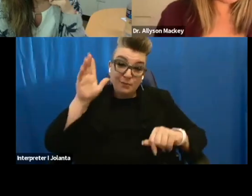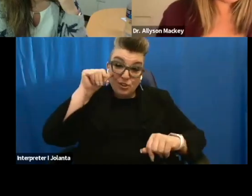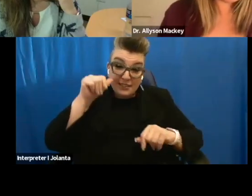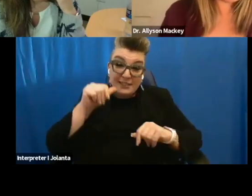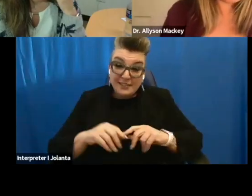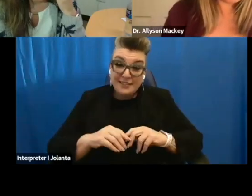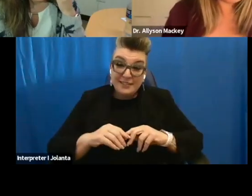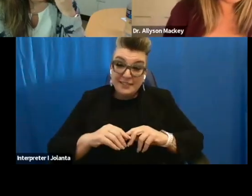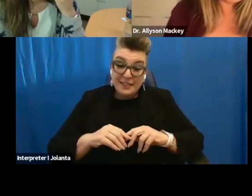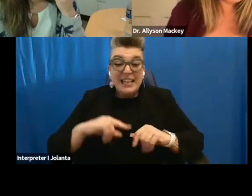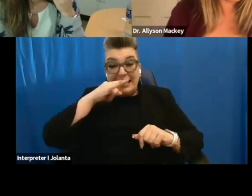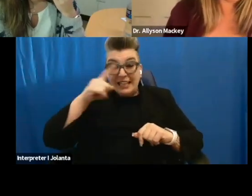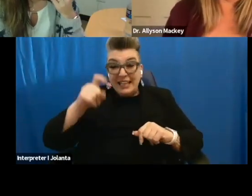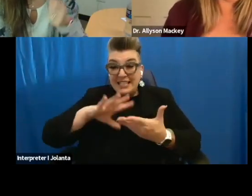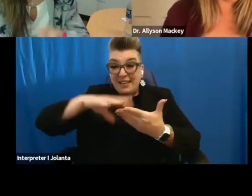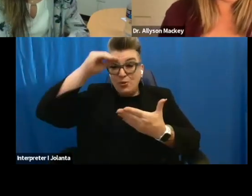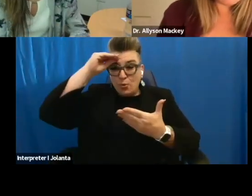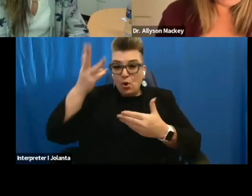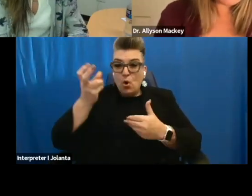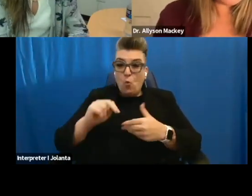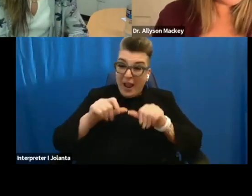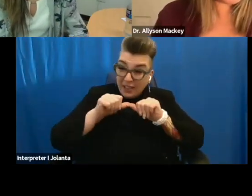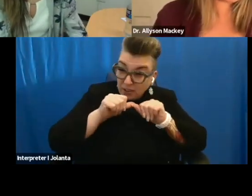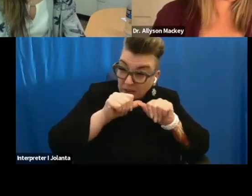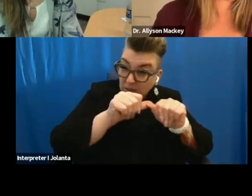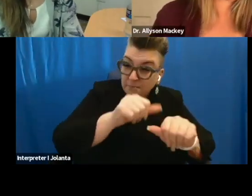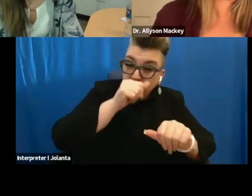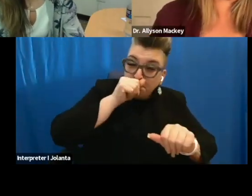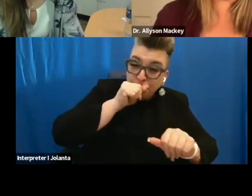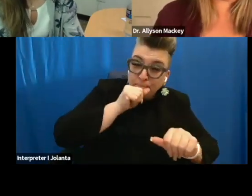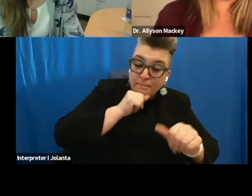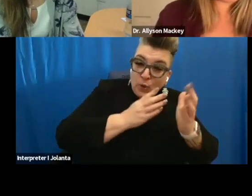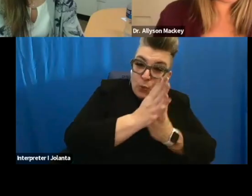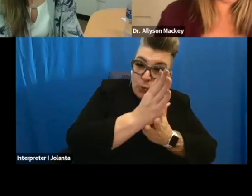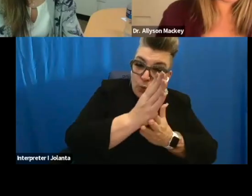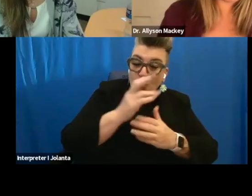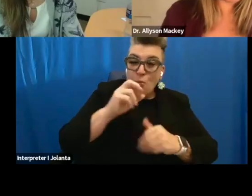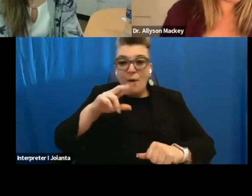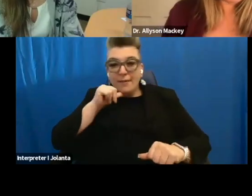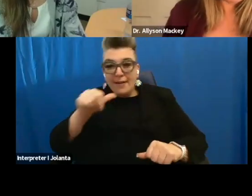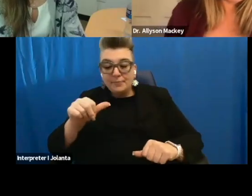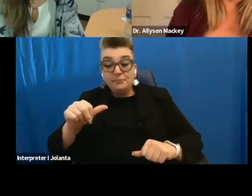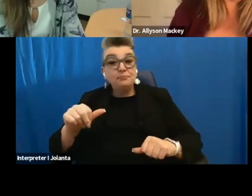and when not to uh so if we think back to the child who was in the taking over condition it